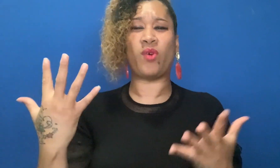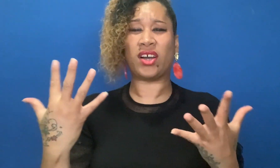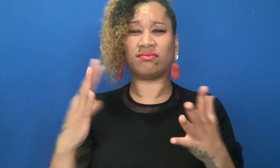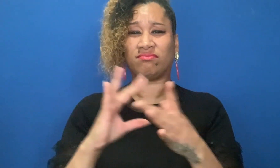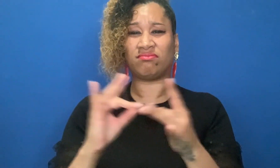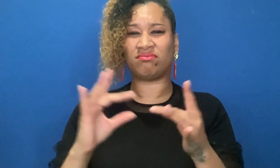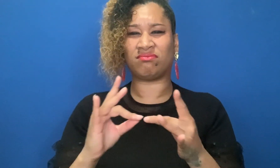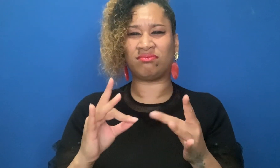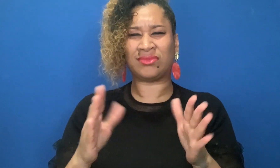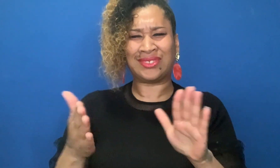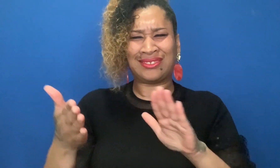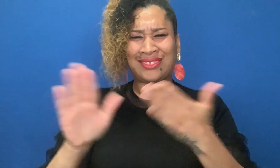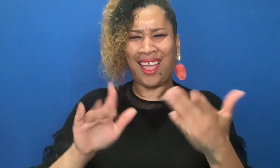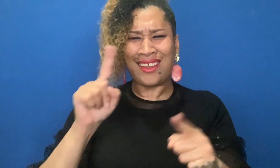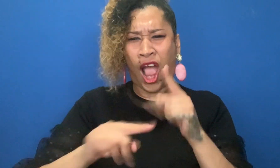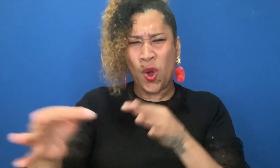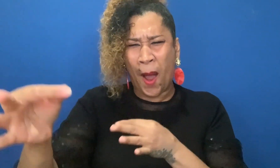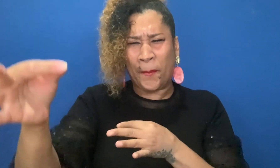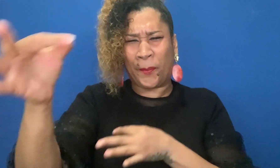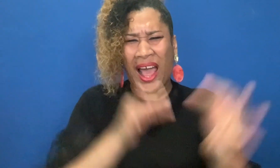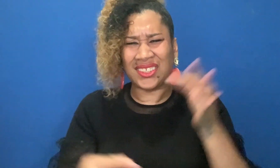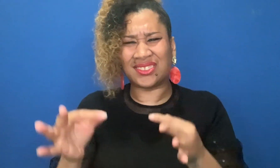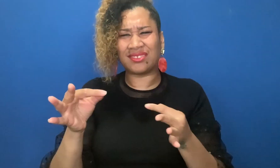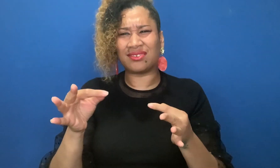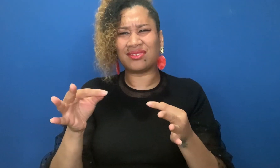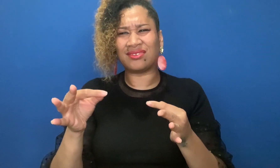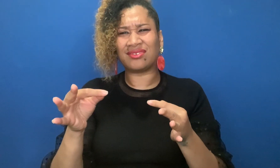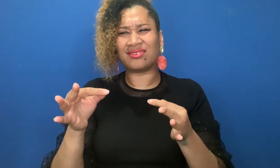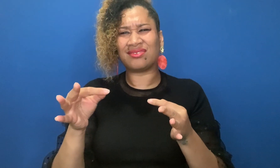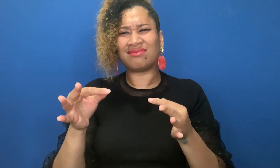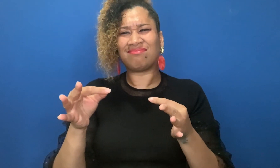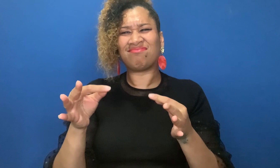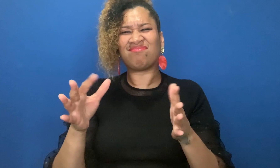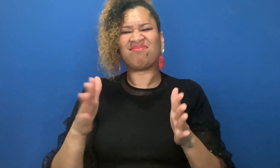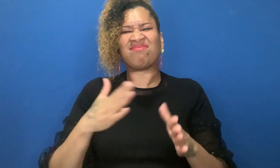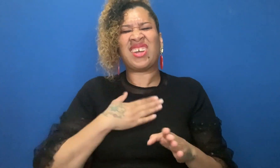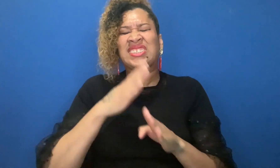What did I say? “The dead cannot be replaced!”